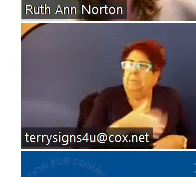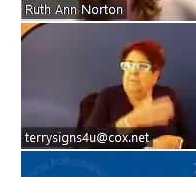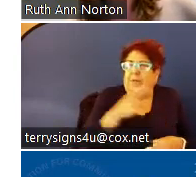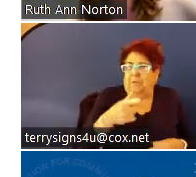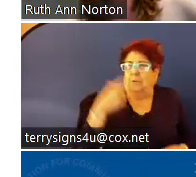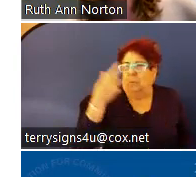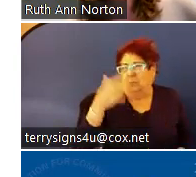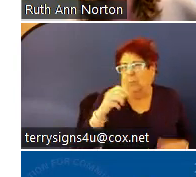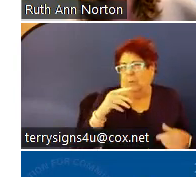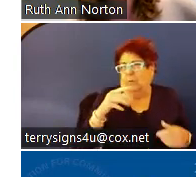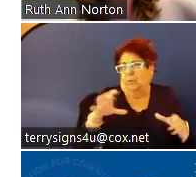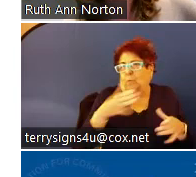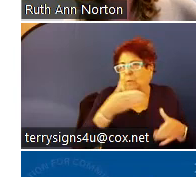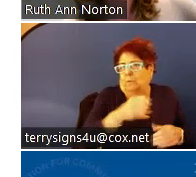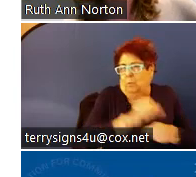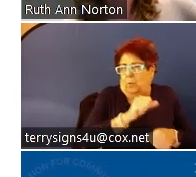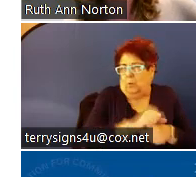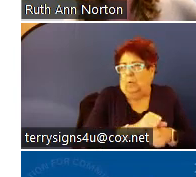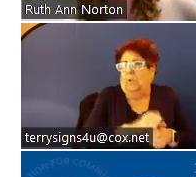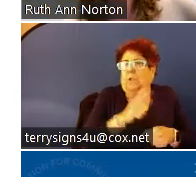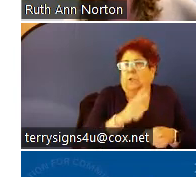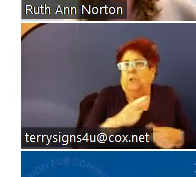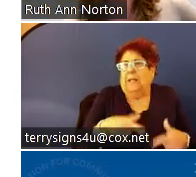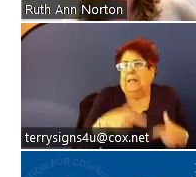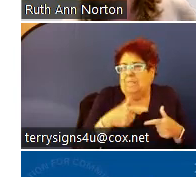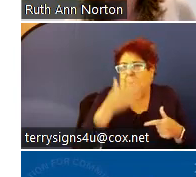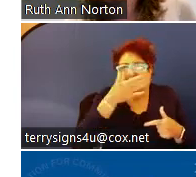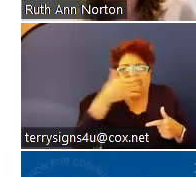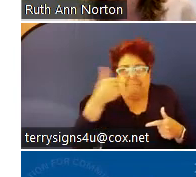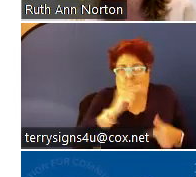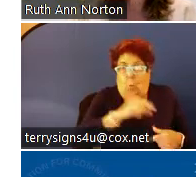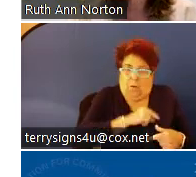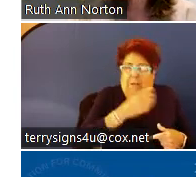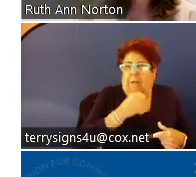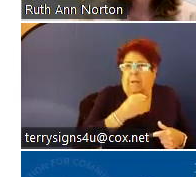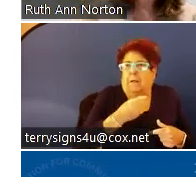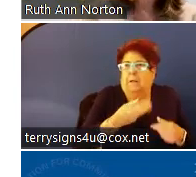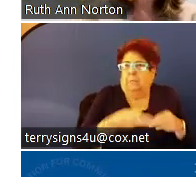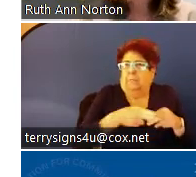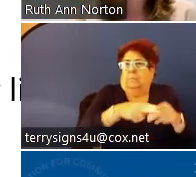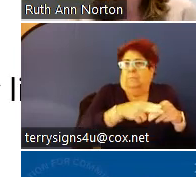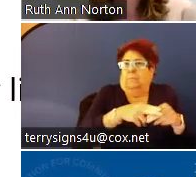to live her life with better quality and building wealth for the next generation. I love that